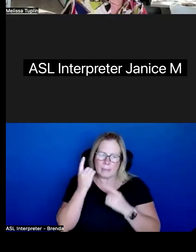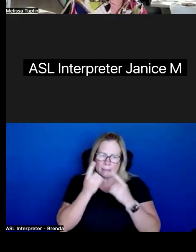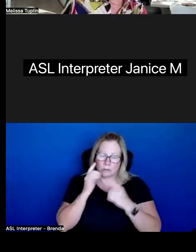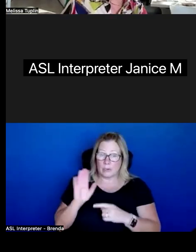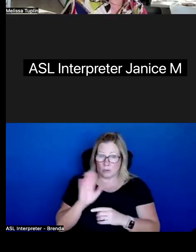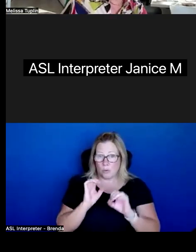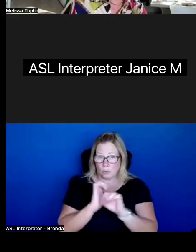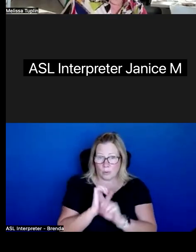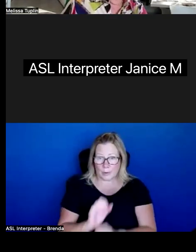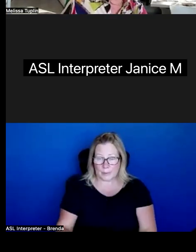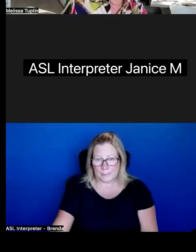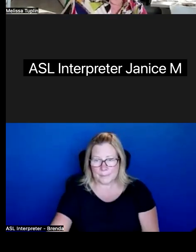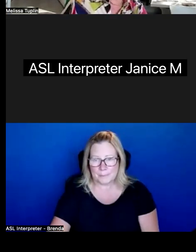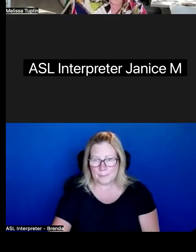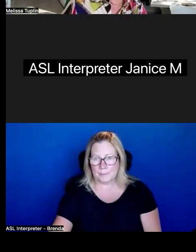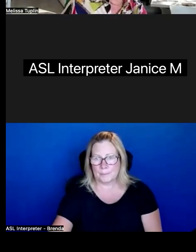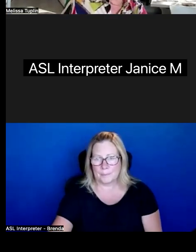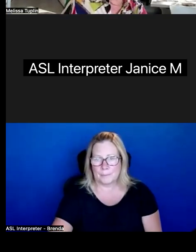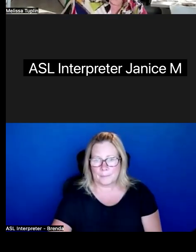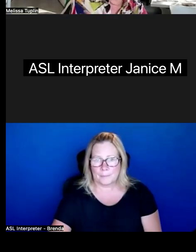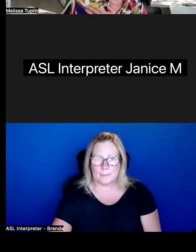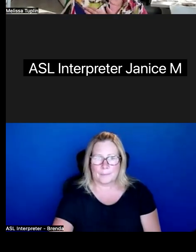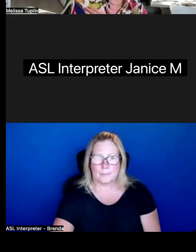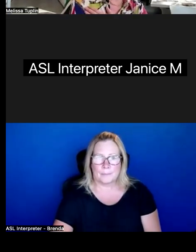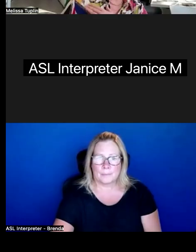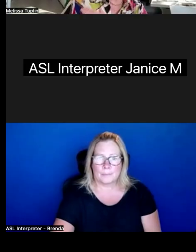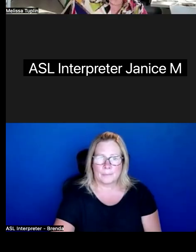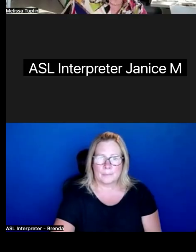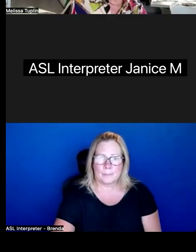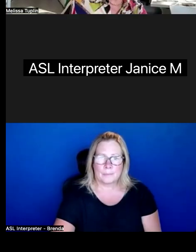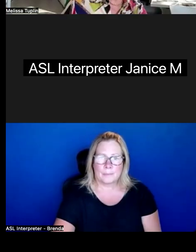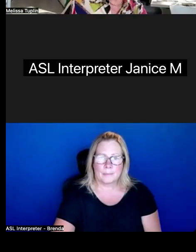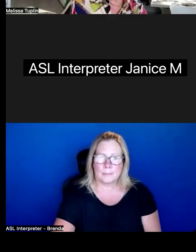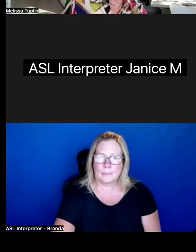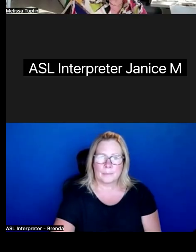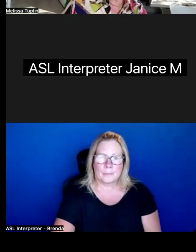Community Arts Organizations are considered by Calgary Arts Development to be non-profit